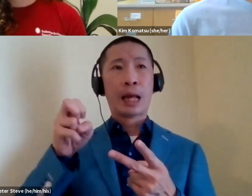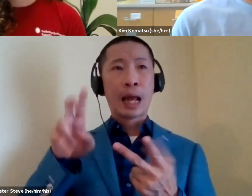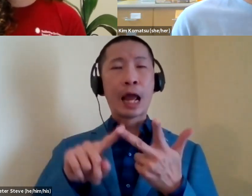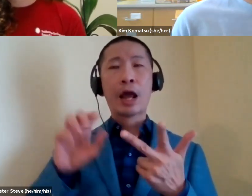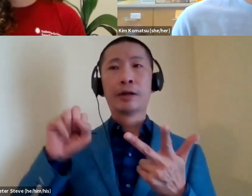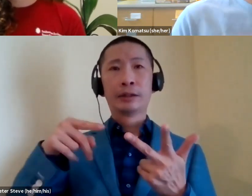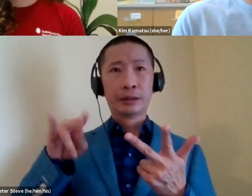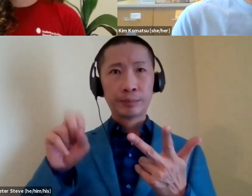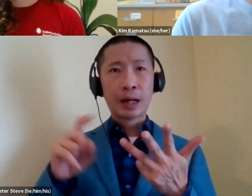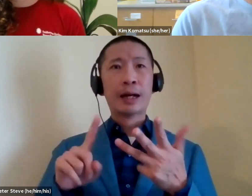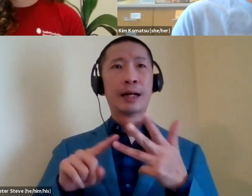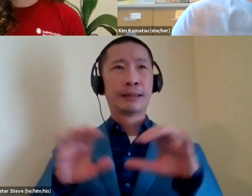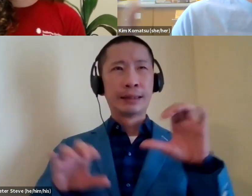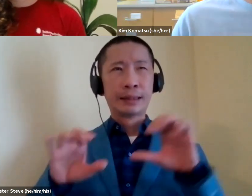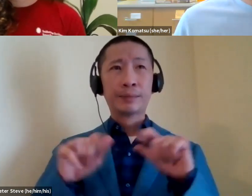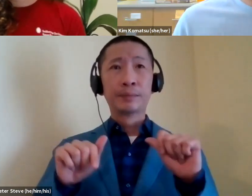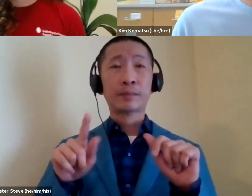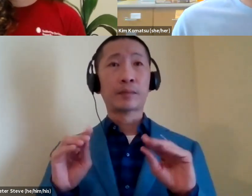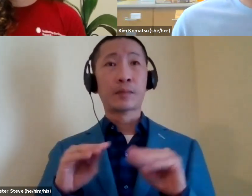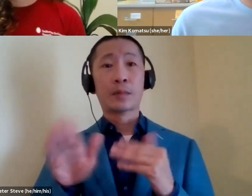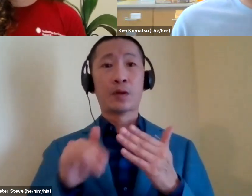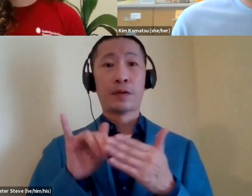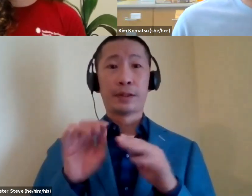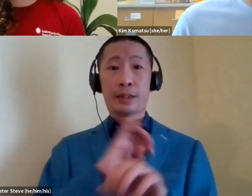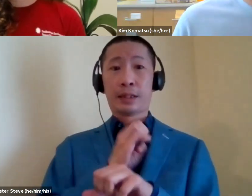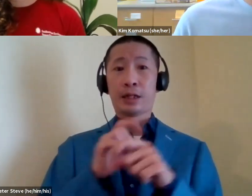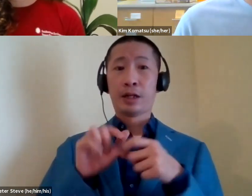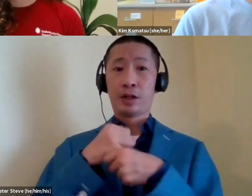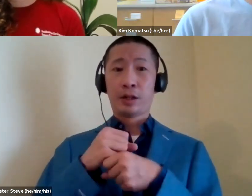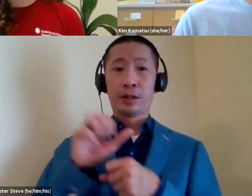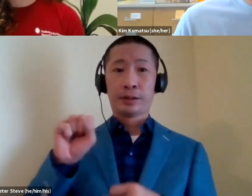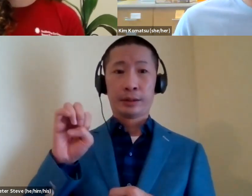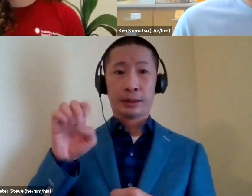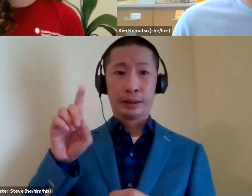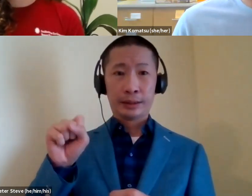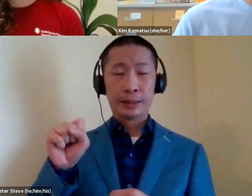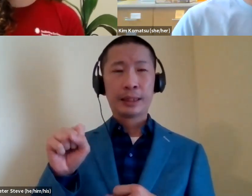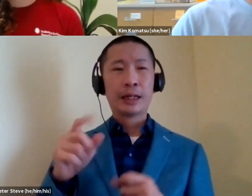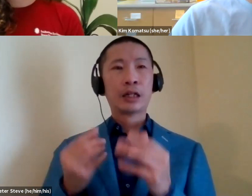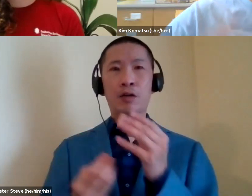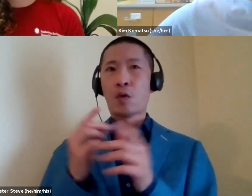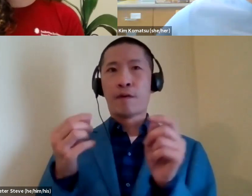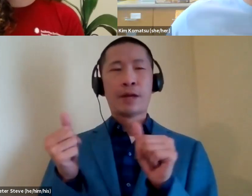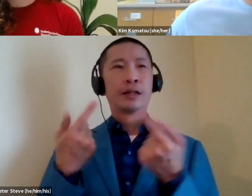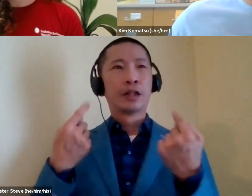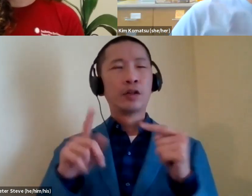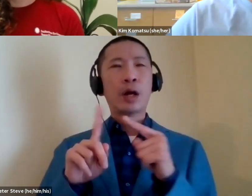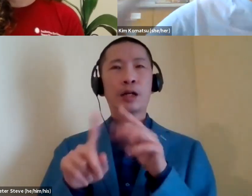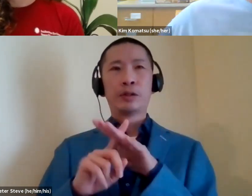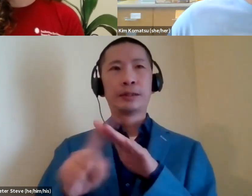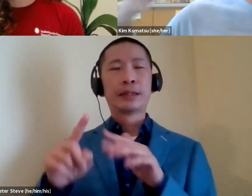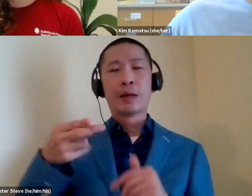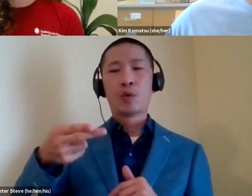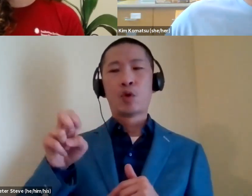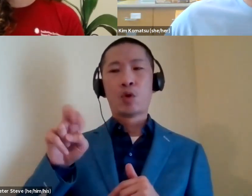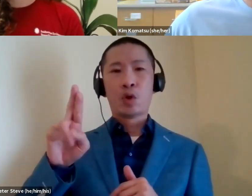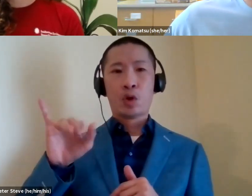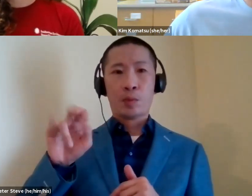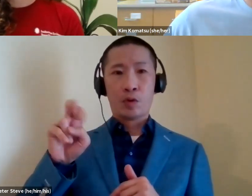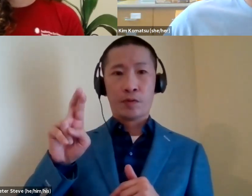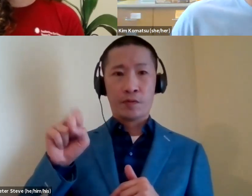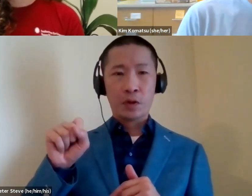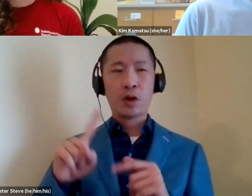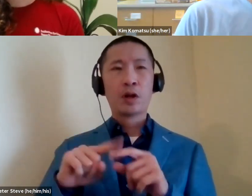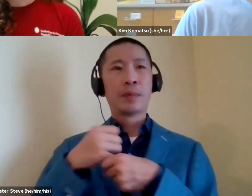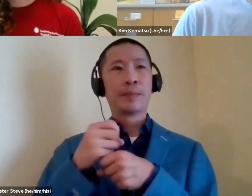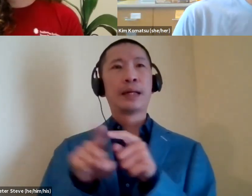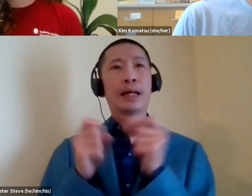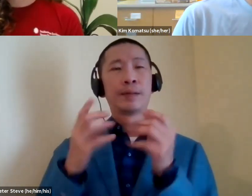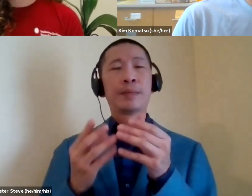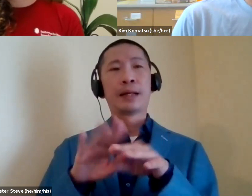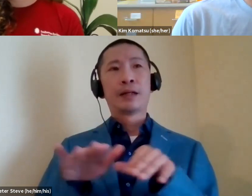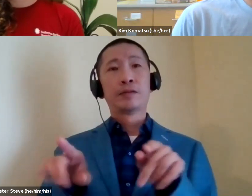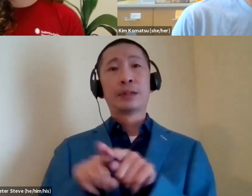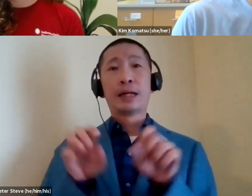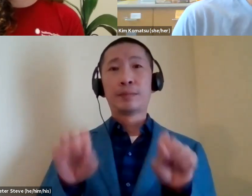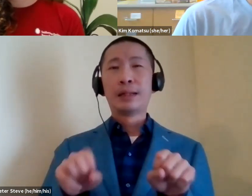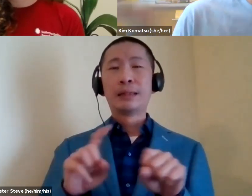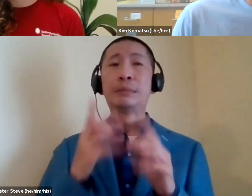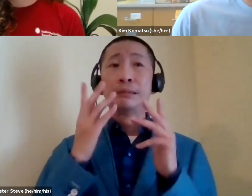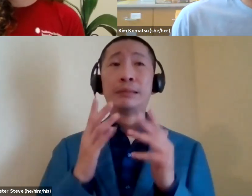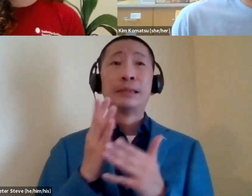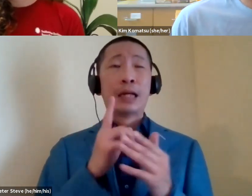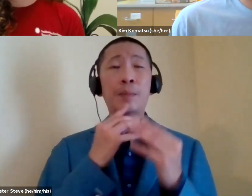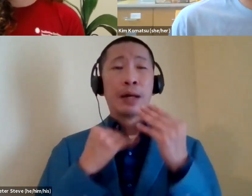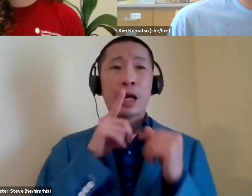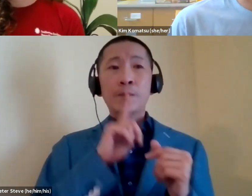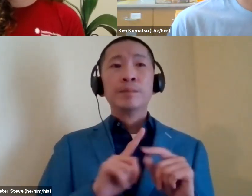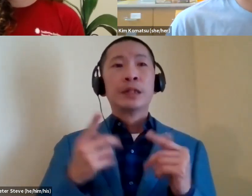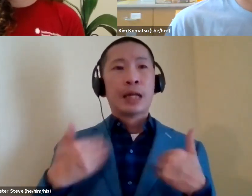Kim Komatsu (she/her): Instead of that, they could just put all of that energy into producing seeds, they could grow really fast and try and escape herbivores by just producing as many offspring as possible and it's unfortunate that some of them are eating, but they have many more that they can spare